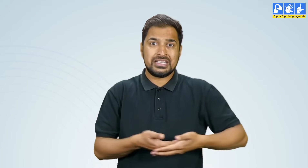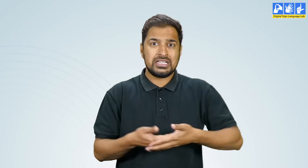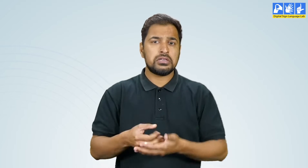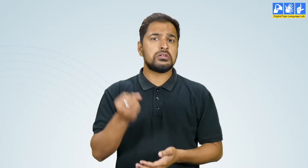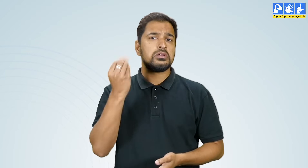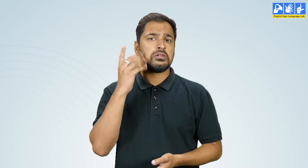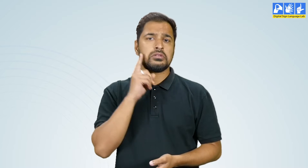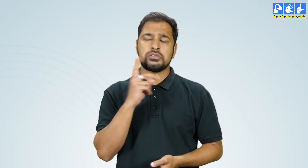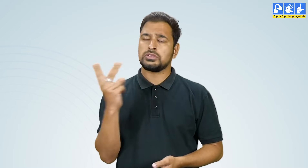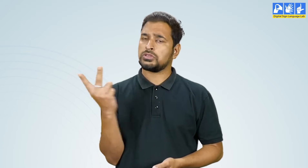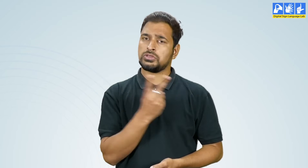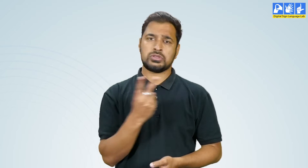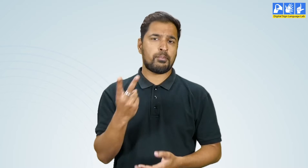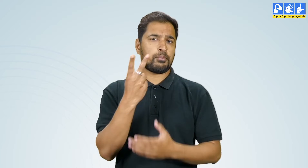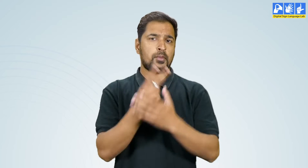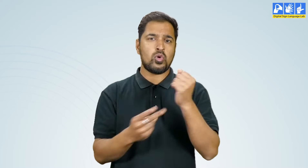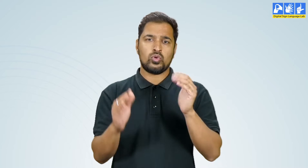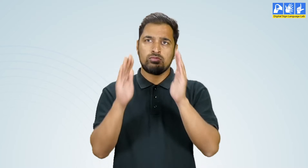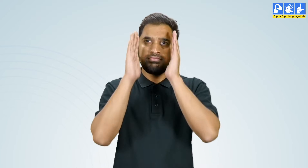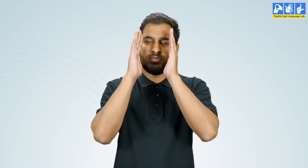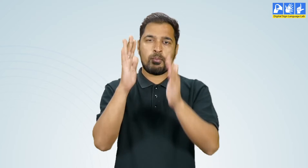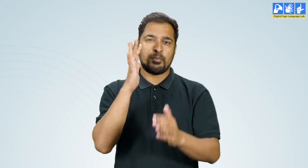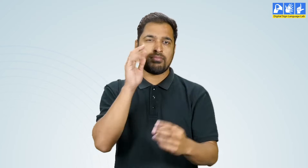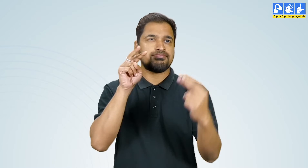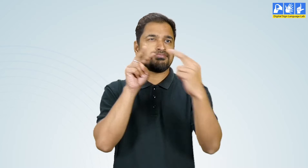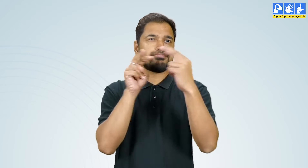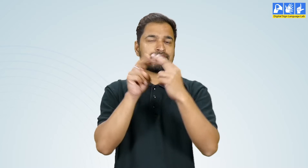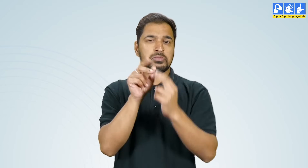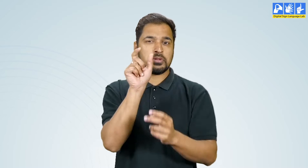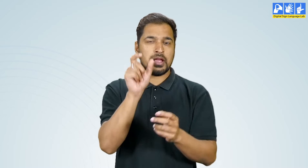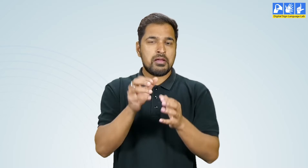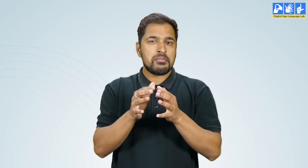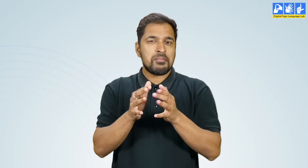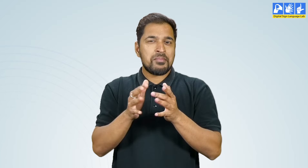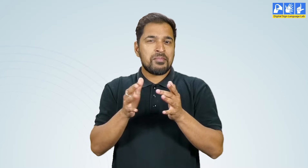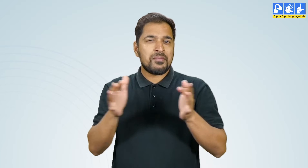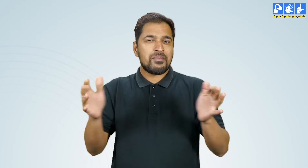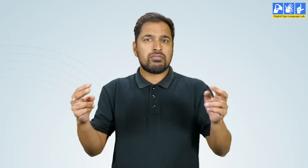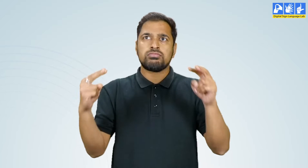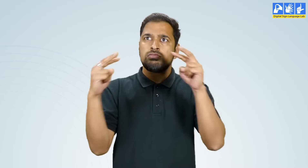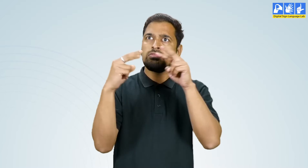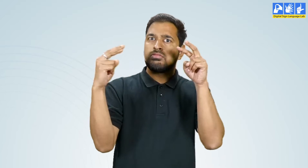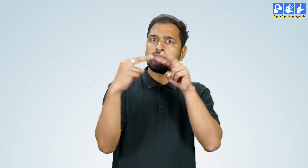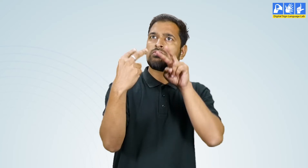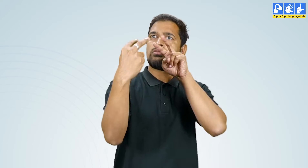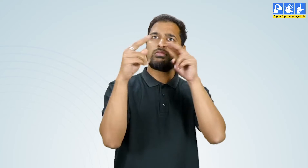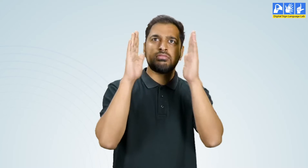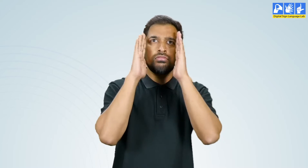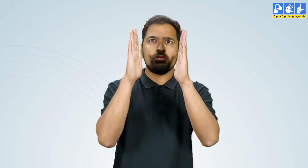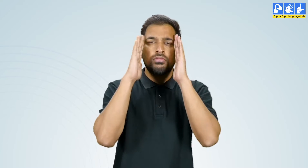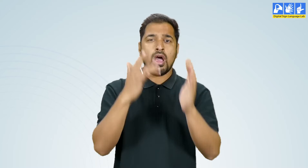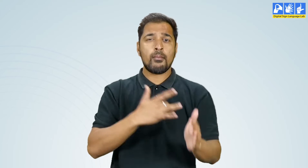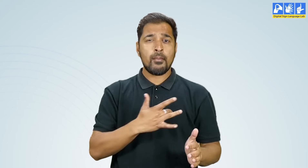Eye gaze and joint attention is crucial for both deaf and hearing babies to develop their vocabulary.